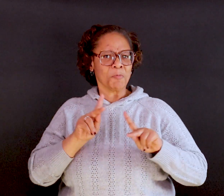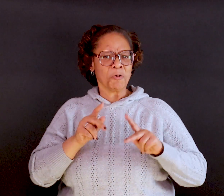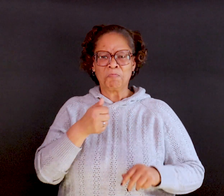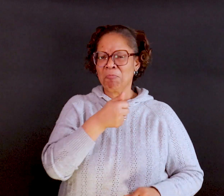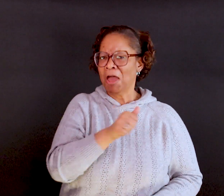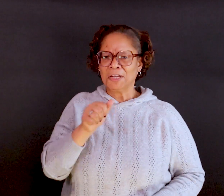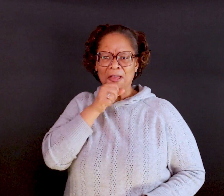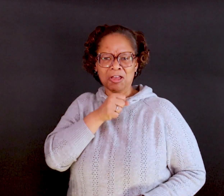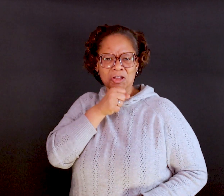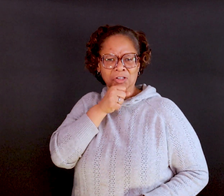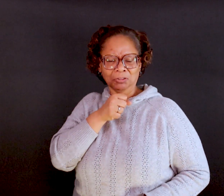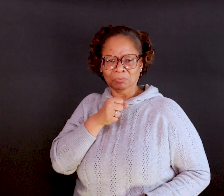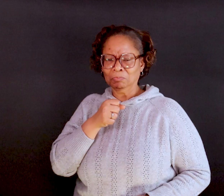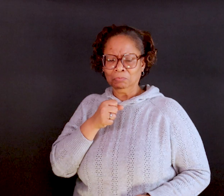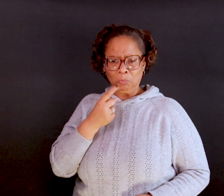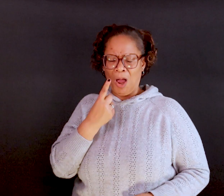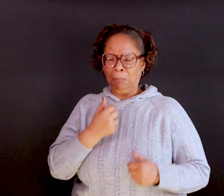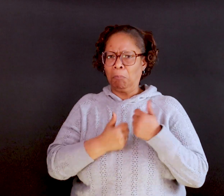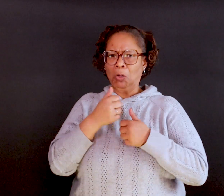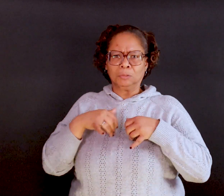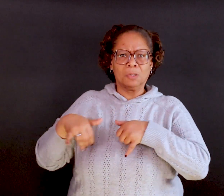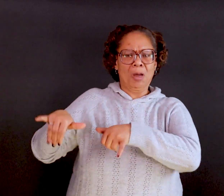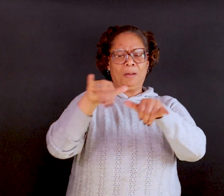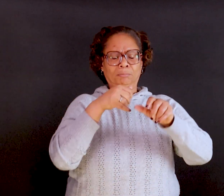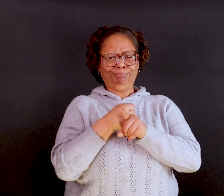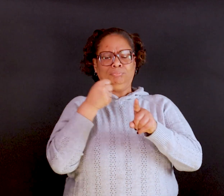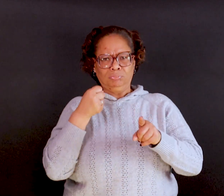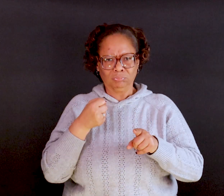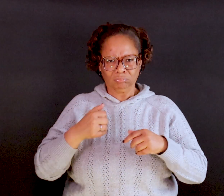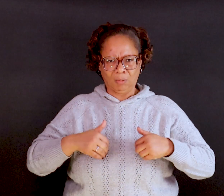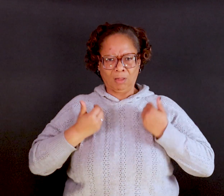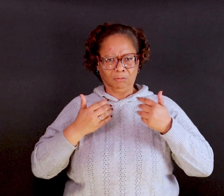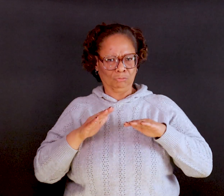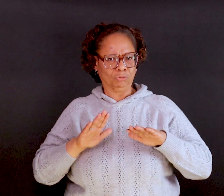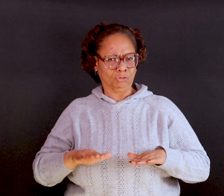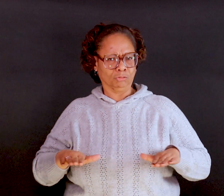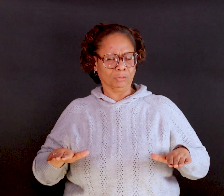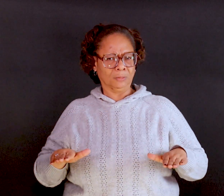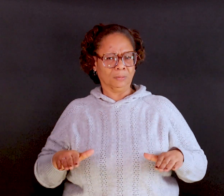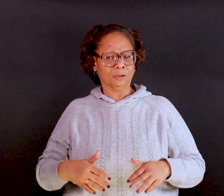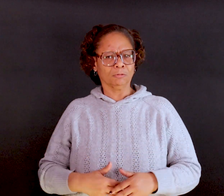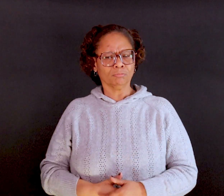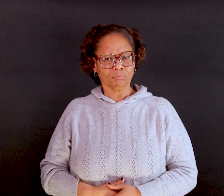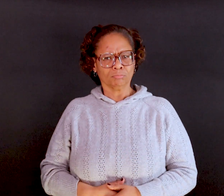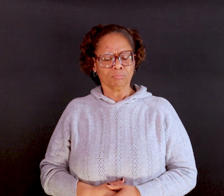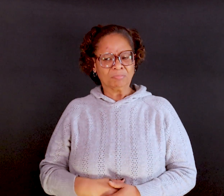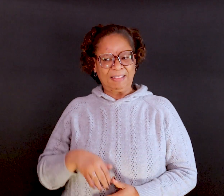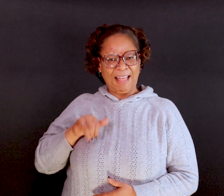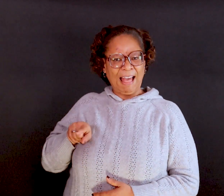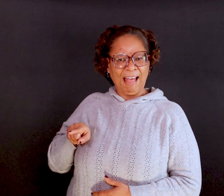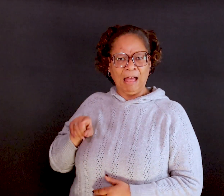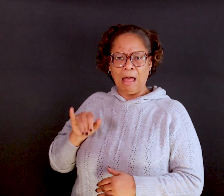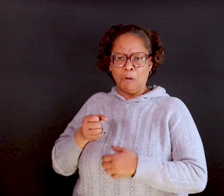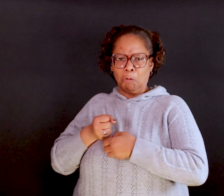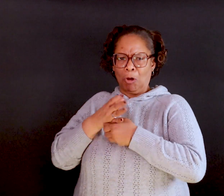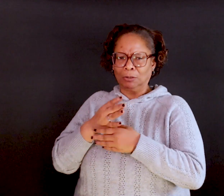and is one of the most common diseases of early childhood. It can also cause